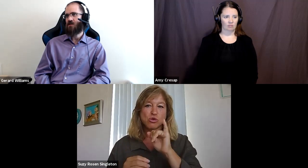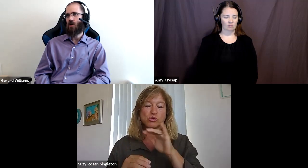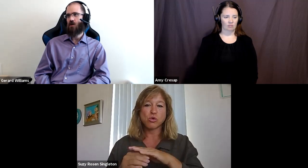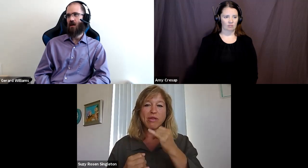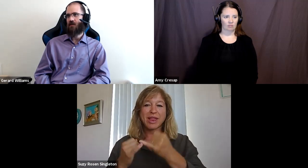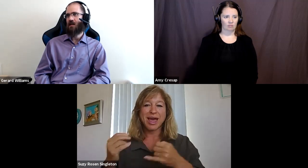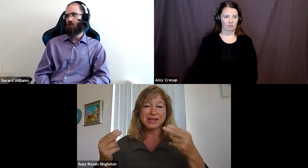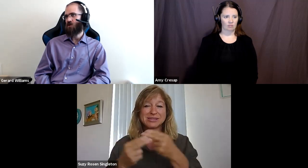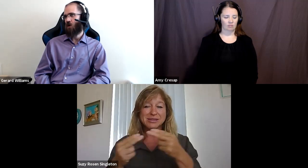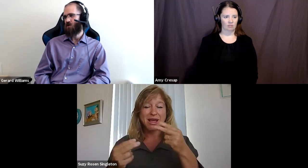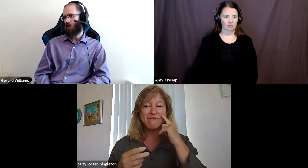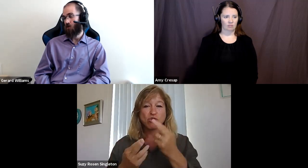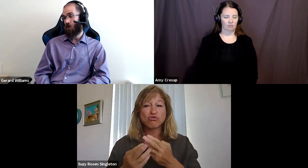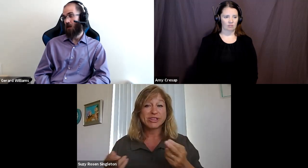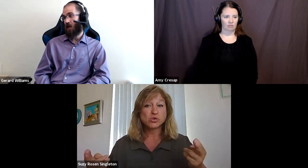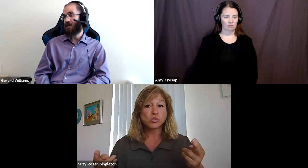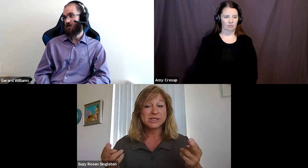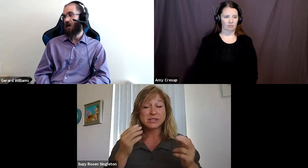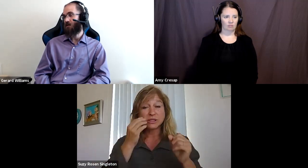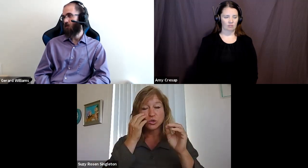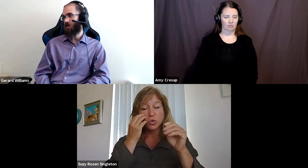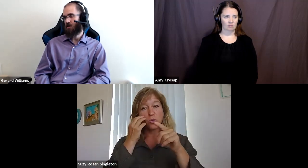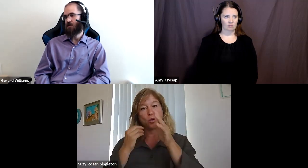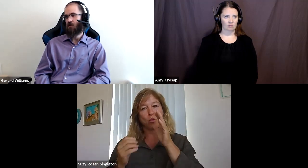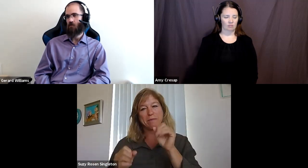Please know that that number is also included on the last slide of the presentation for